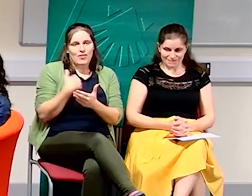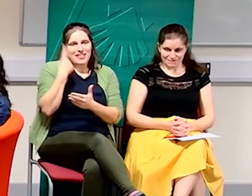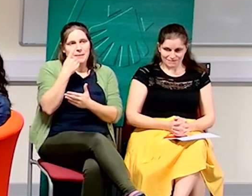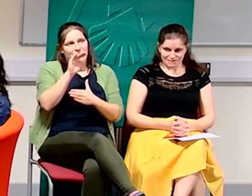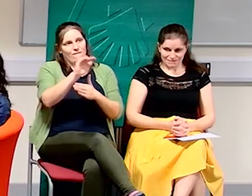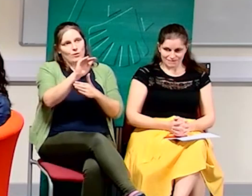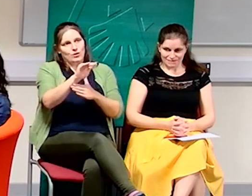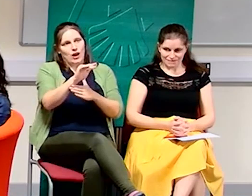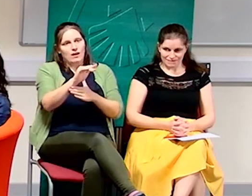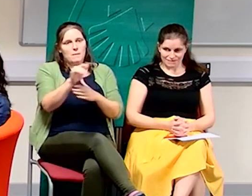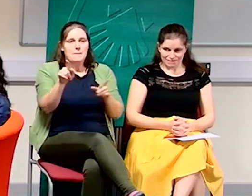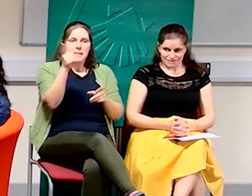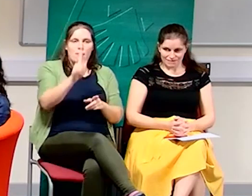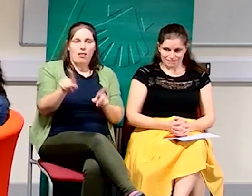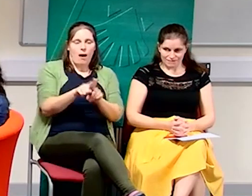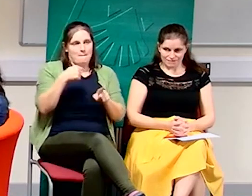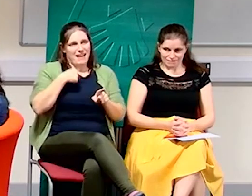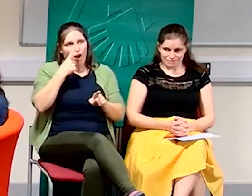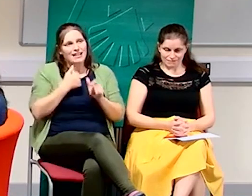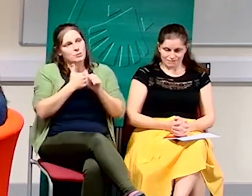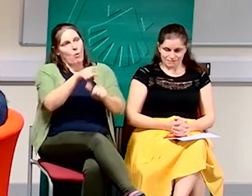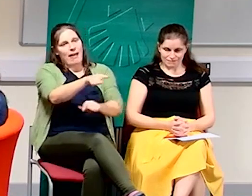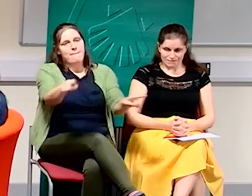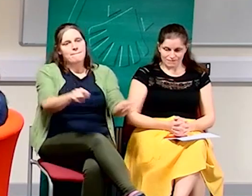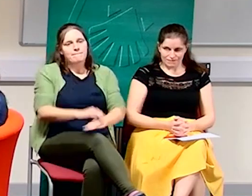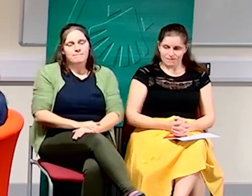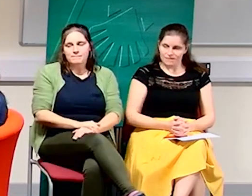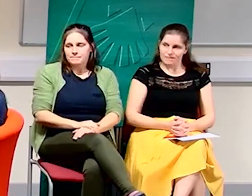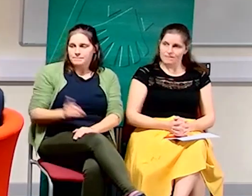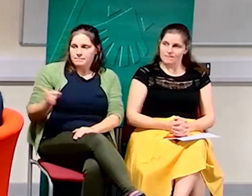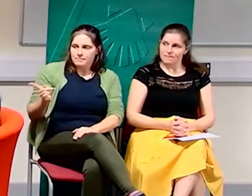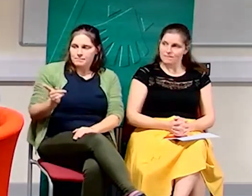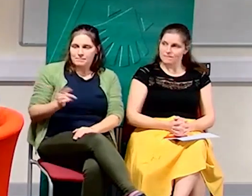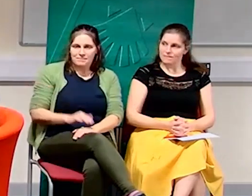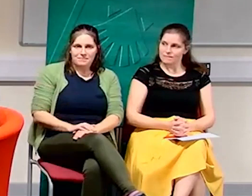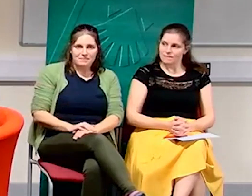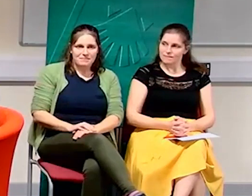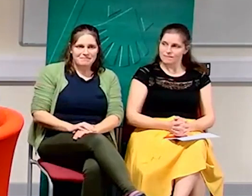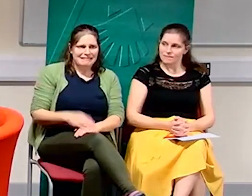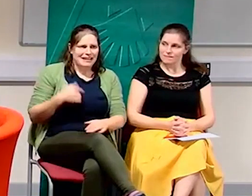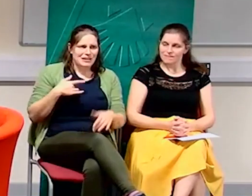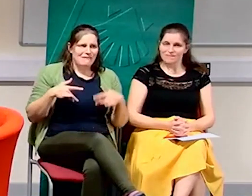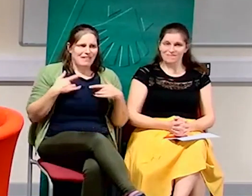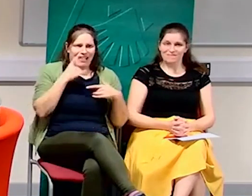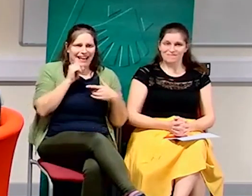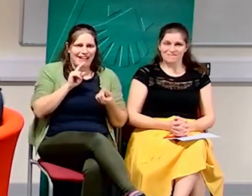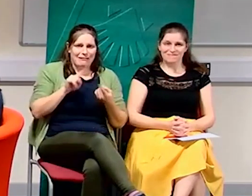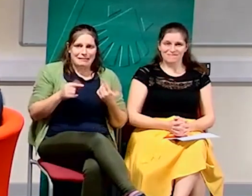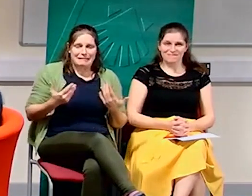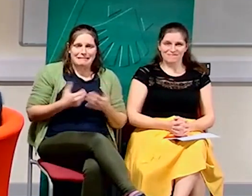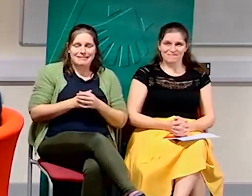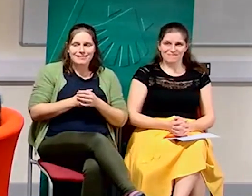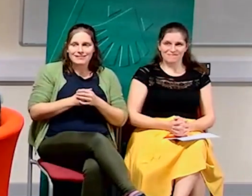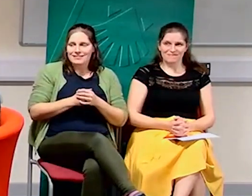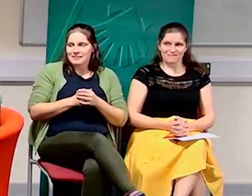future um I'm not really qualified to answer that question I don't think um but I will try